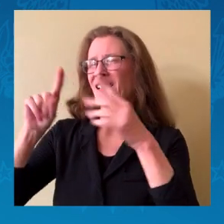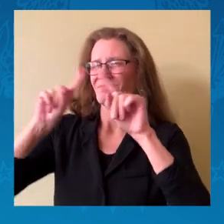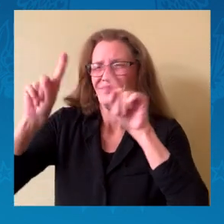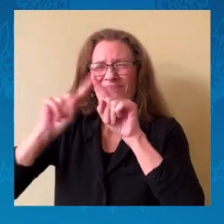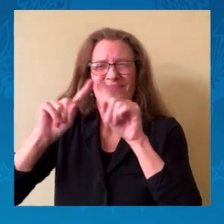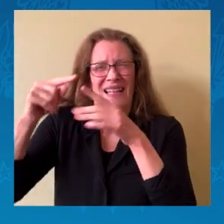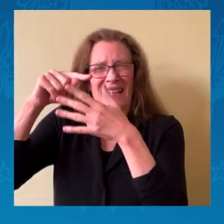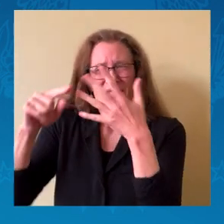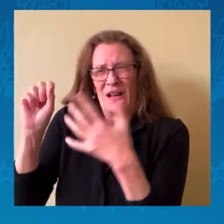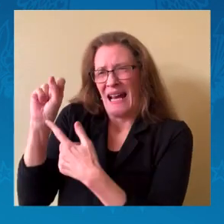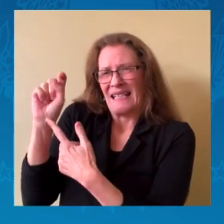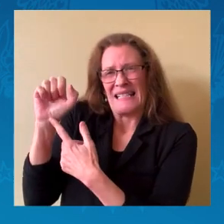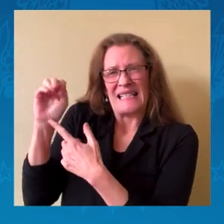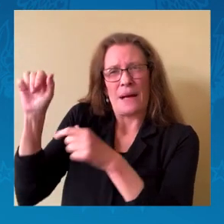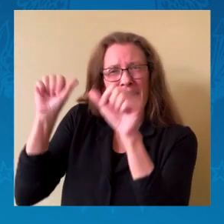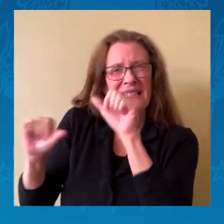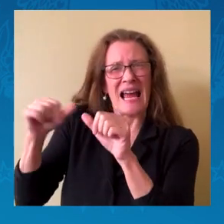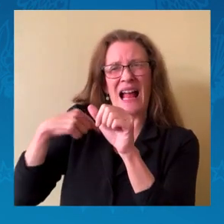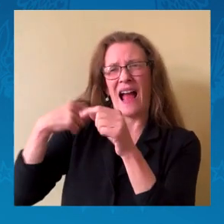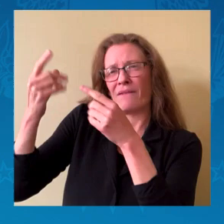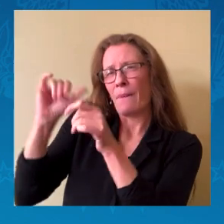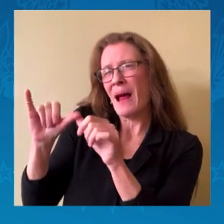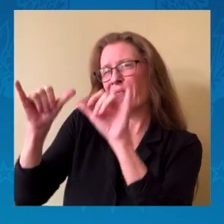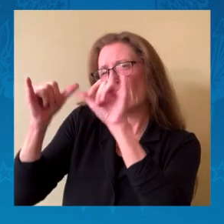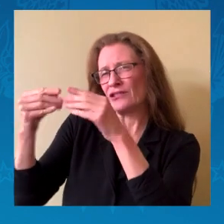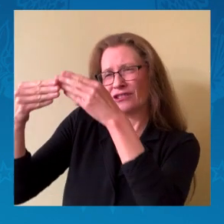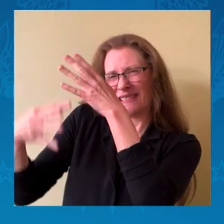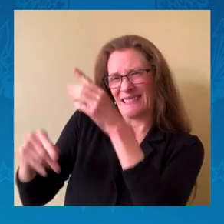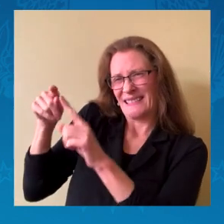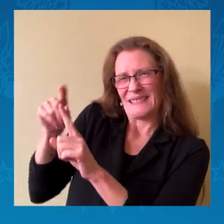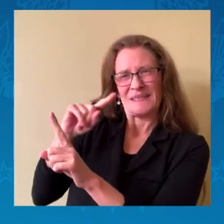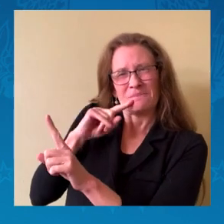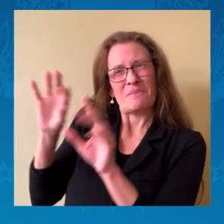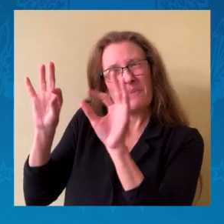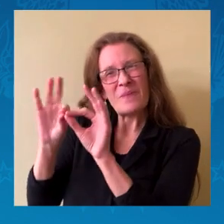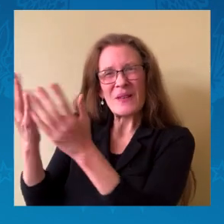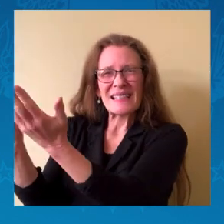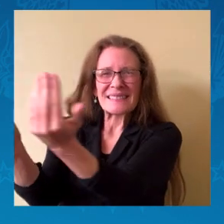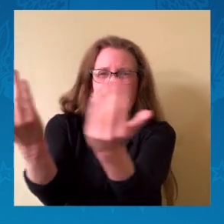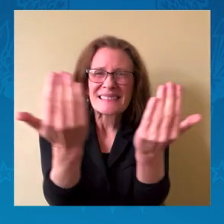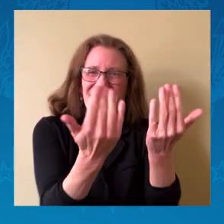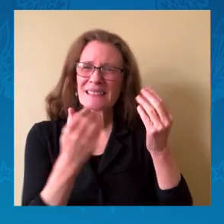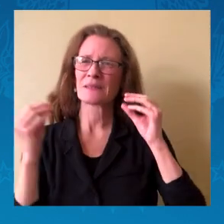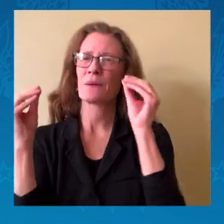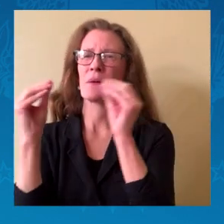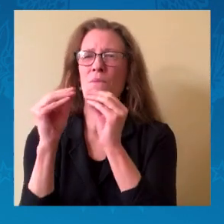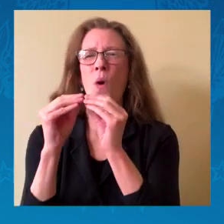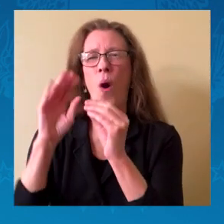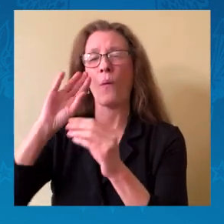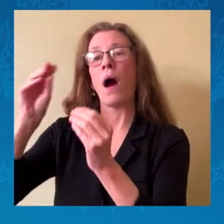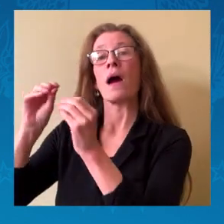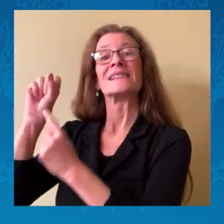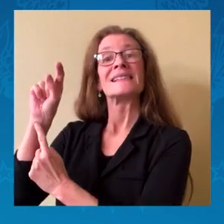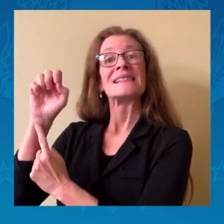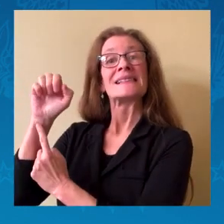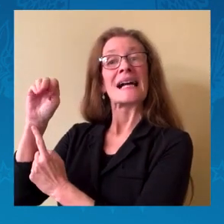It is critical to have a workforce with strong foundations in the STEM disciplines so we can protect and defend against existing